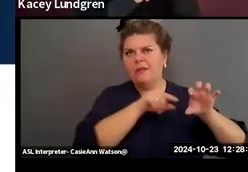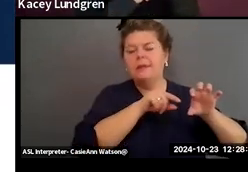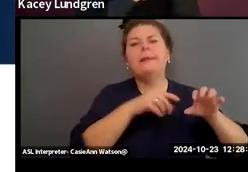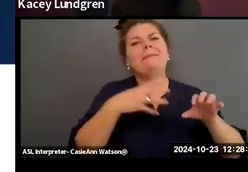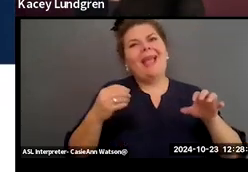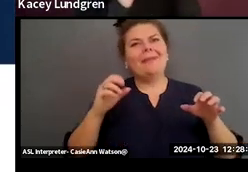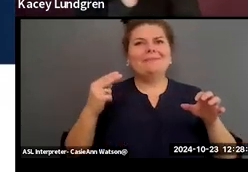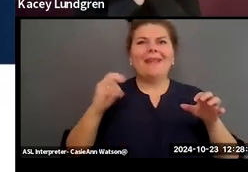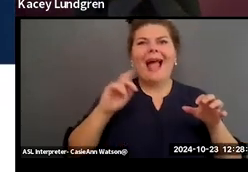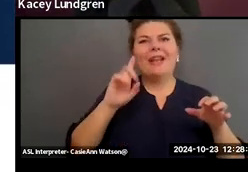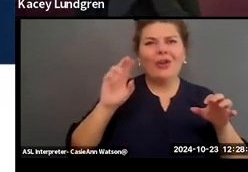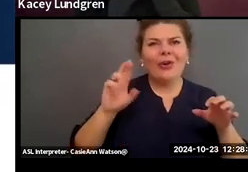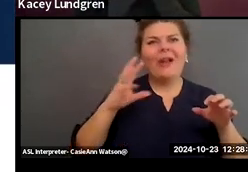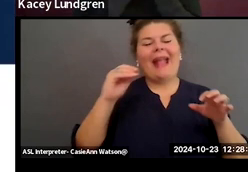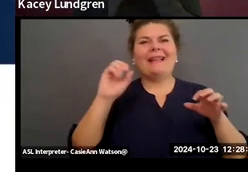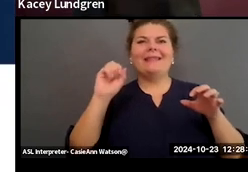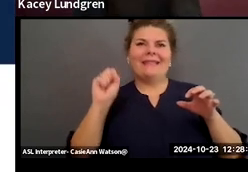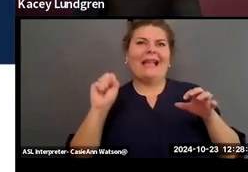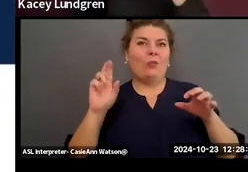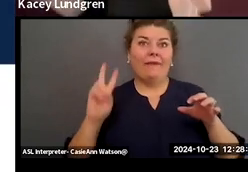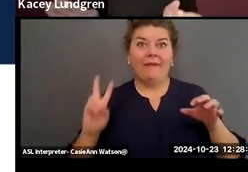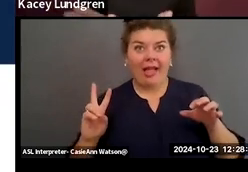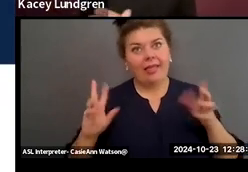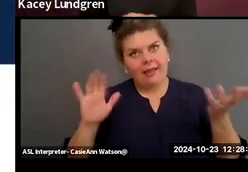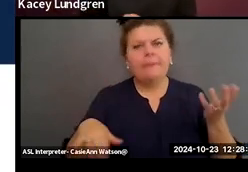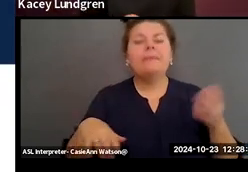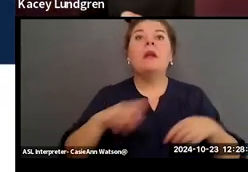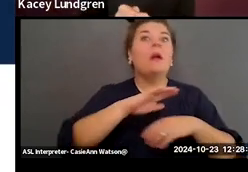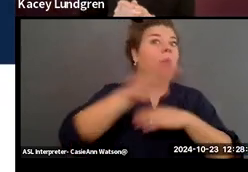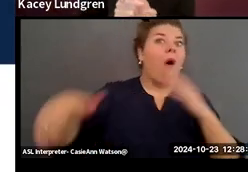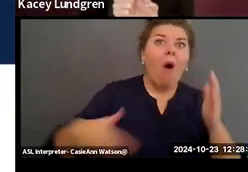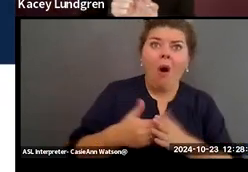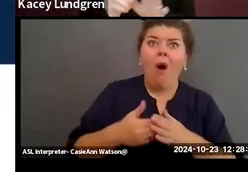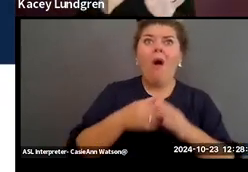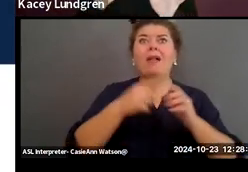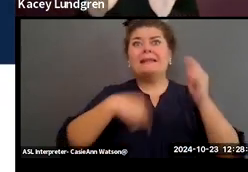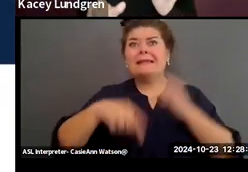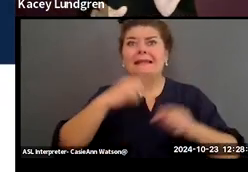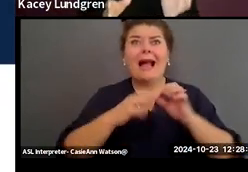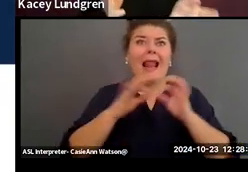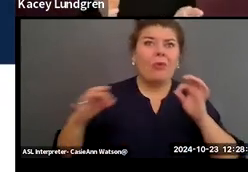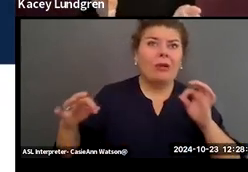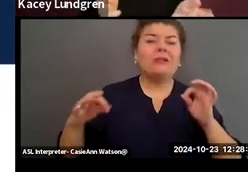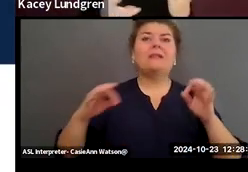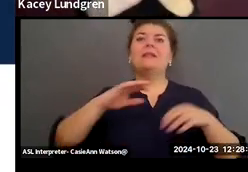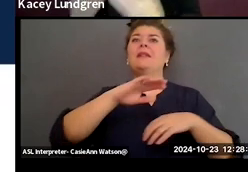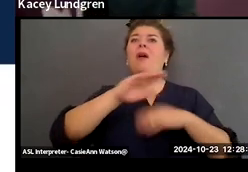and Sandy River Valley, depending. But all of these sign languages and all of these signs and gestures